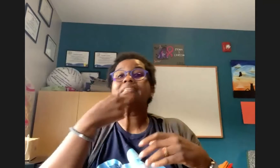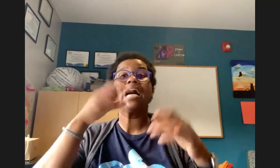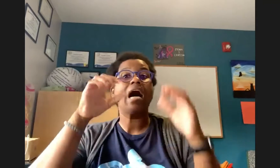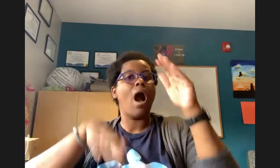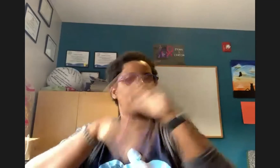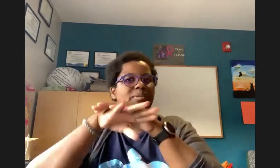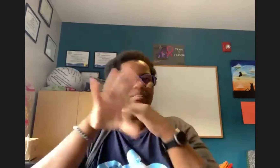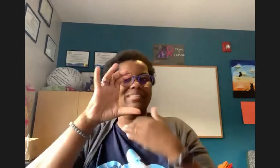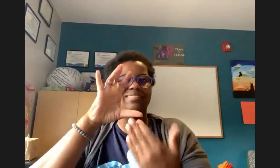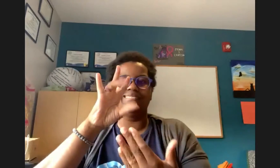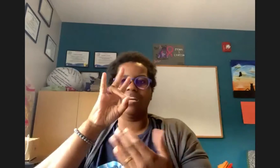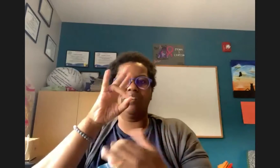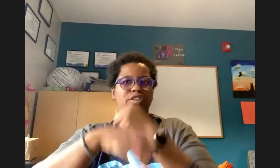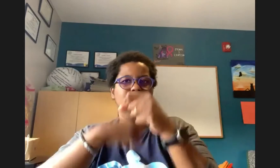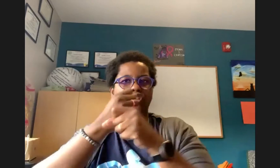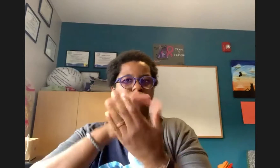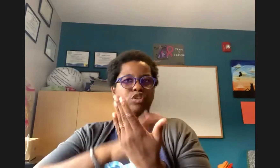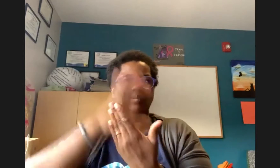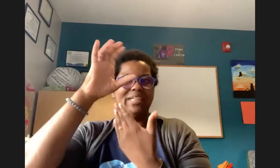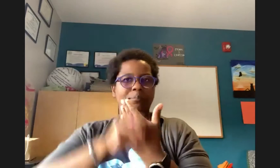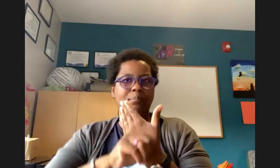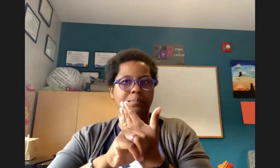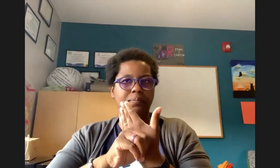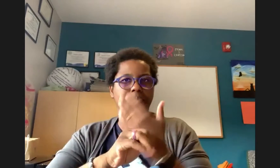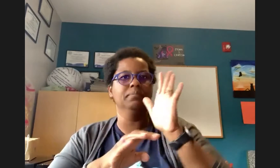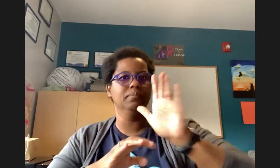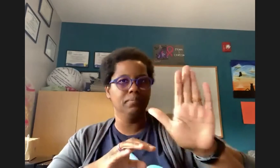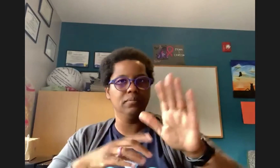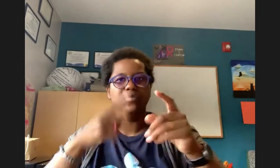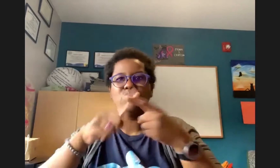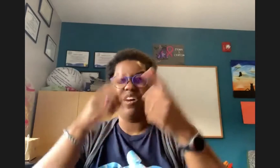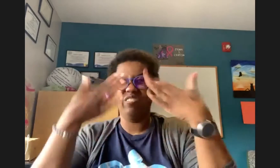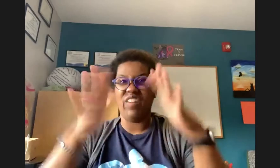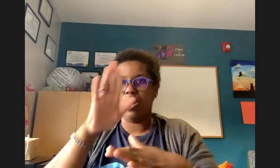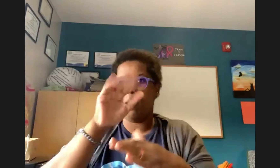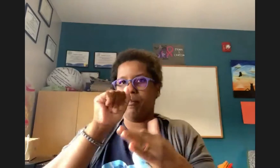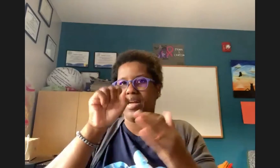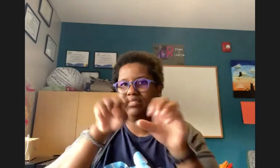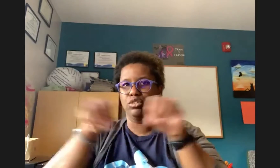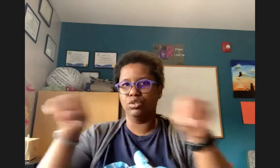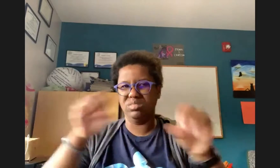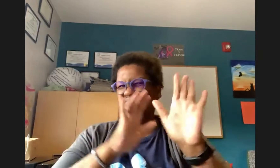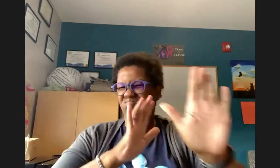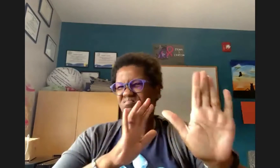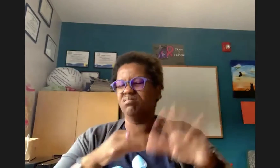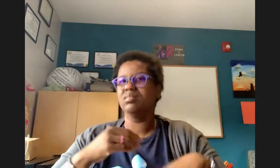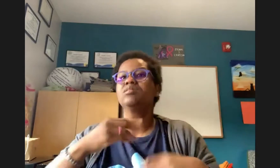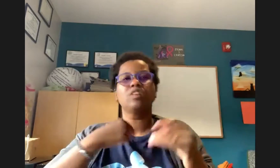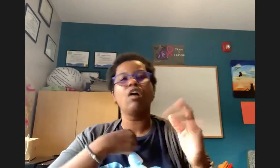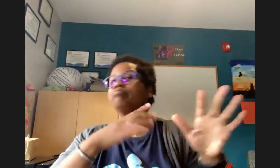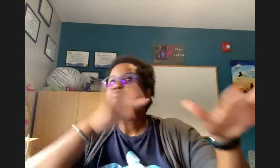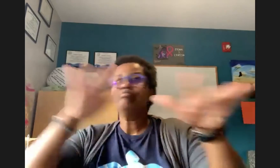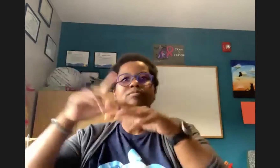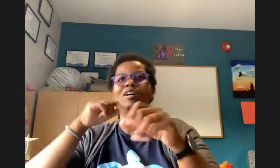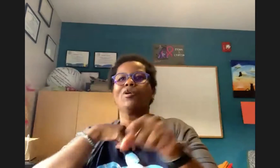but we had up to seven years to complete our curriculum, and I finished with my bachelor's.